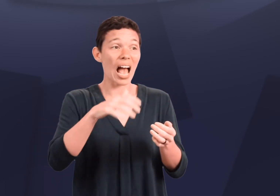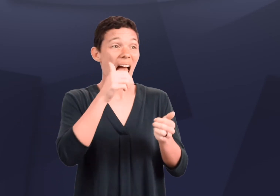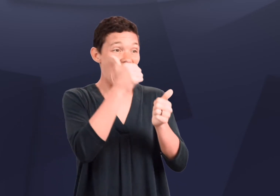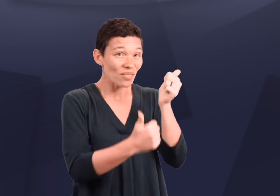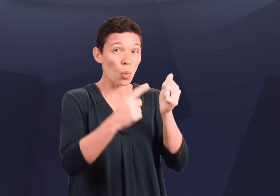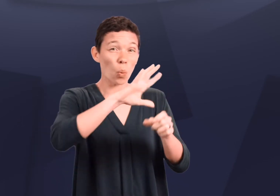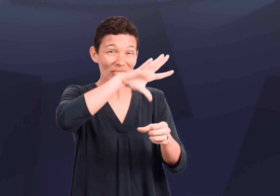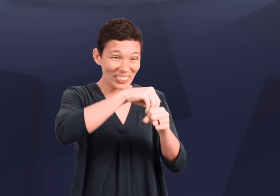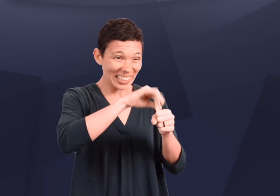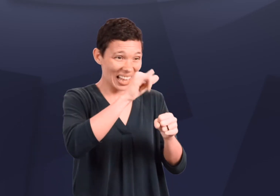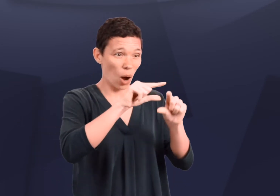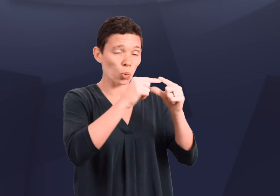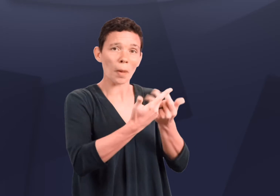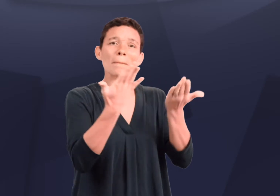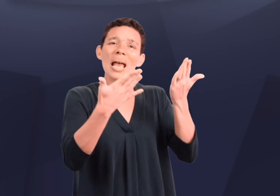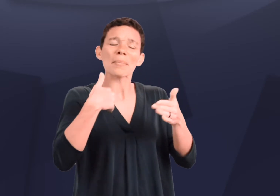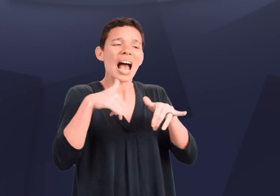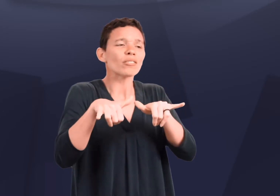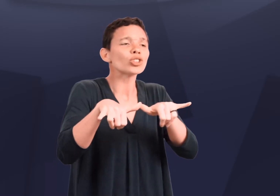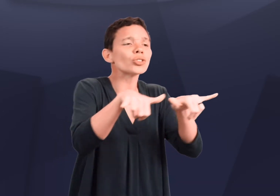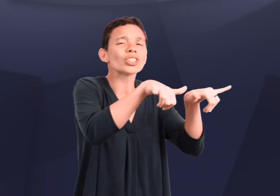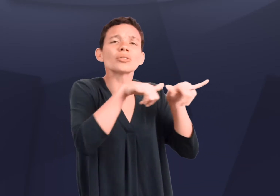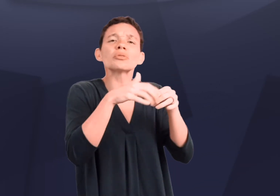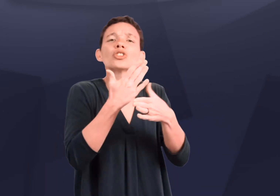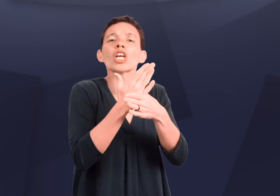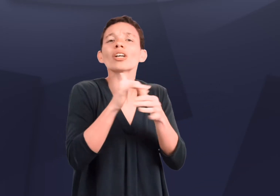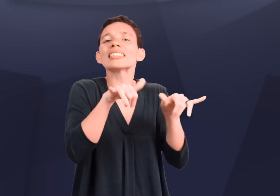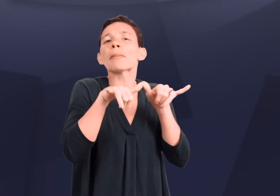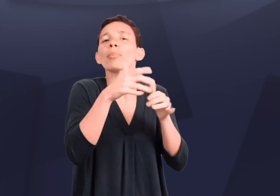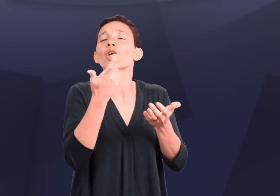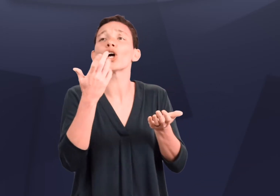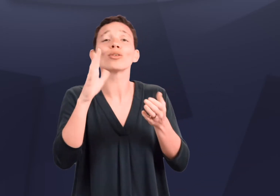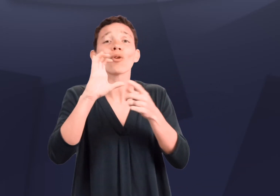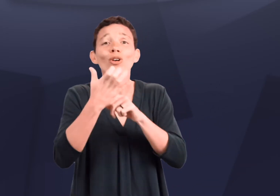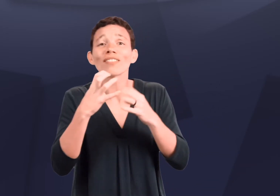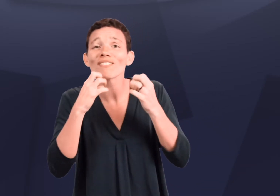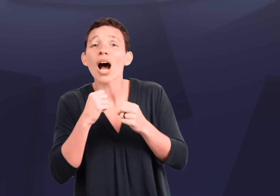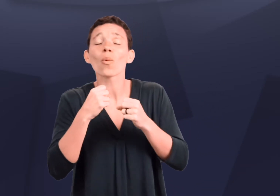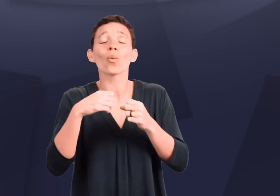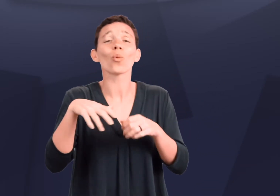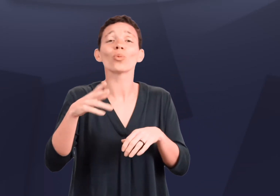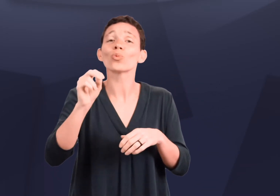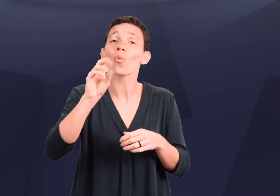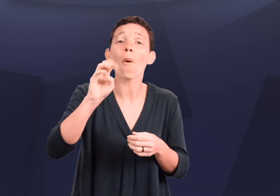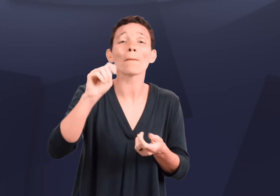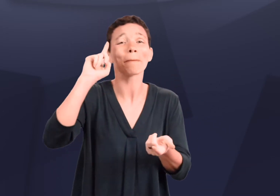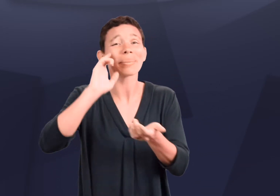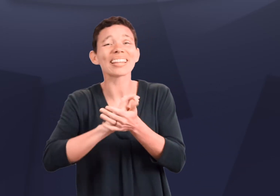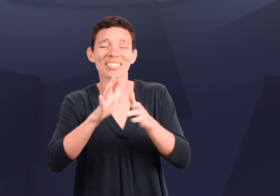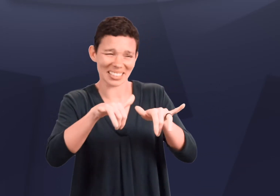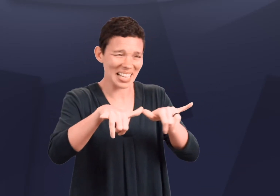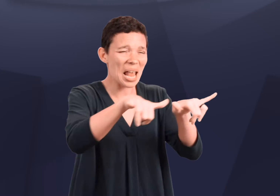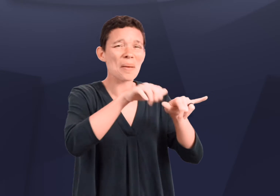It's important that we recognize the differences among people within the same group. It may be true that some things are shared amongst members.